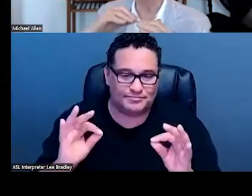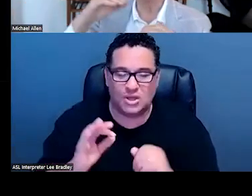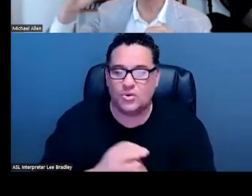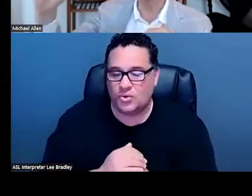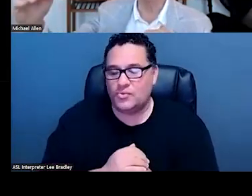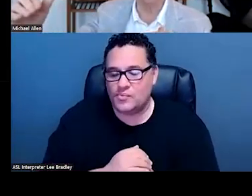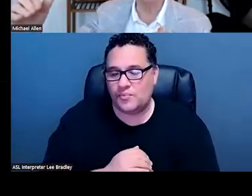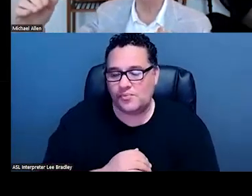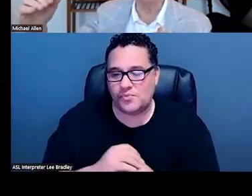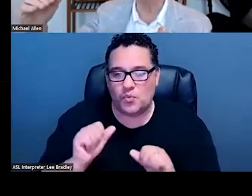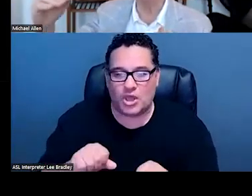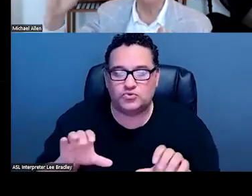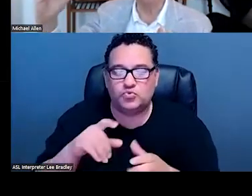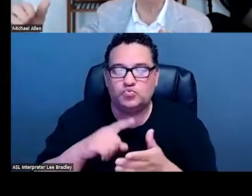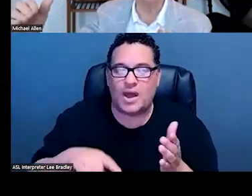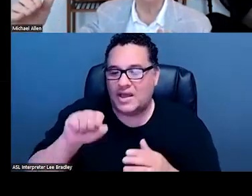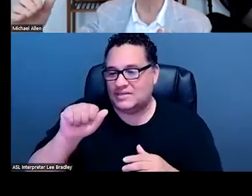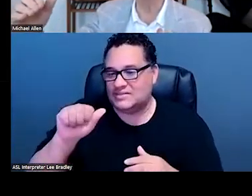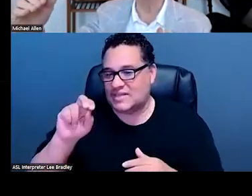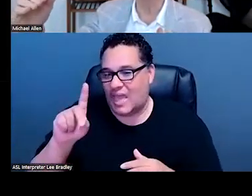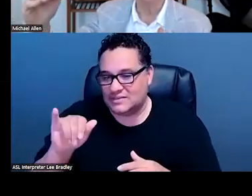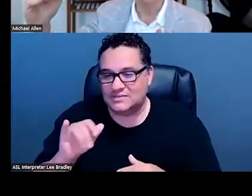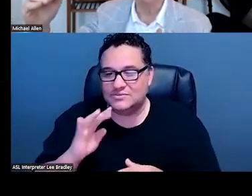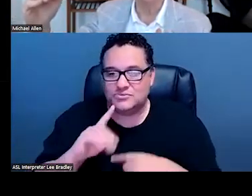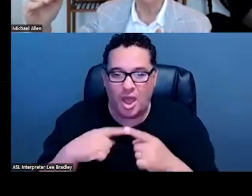SANDY IS TALKING ABOUT, AND GO STRAIGHT TO THE CELL PHONE. INSTEAD OF HAVING INSTEAD